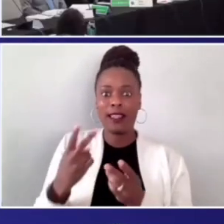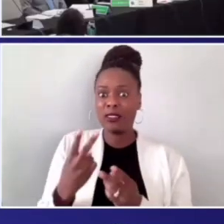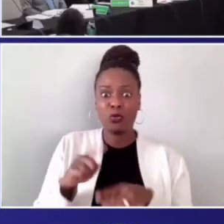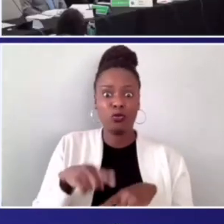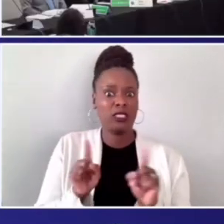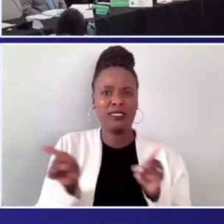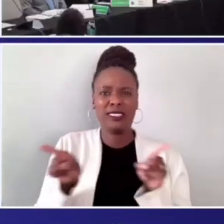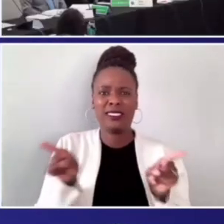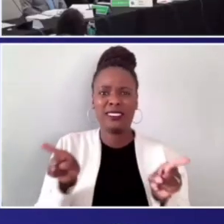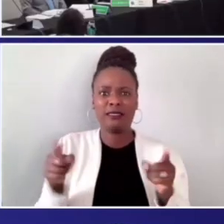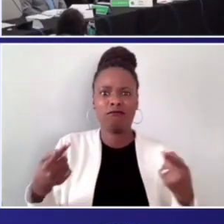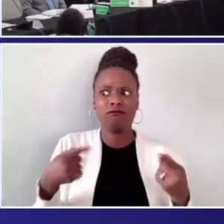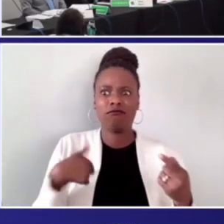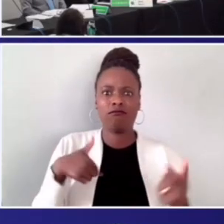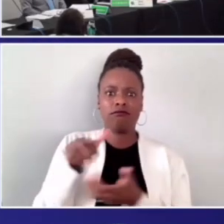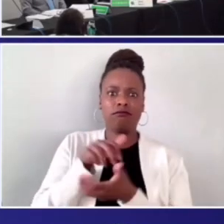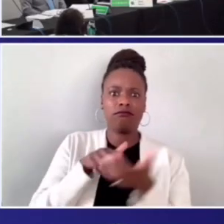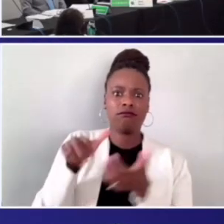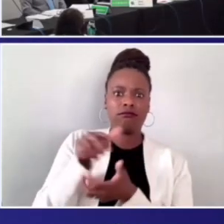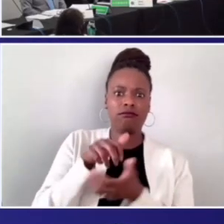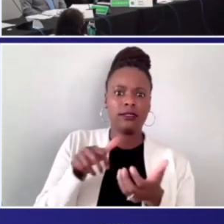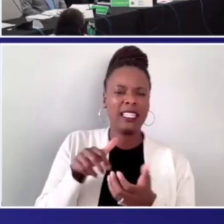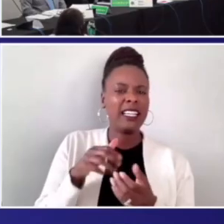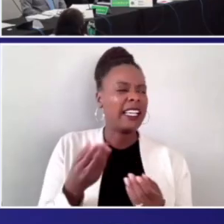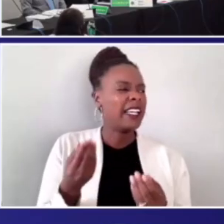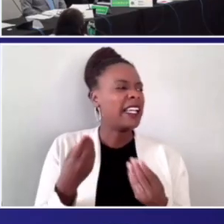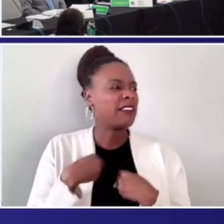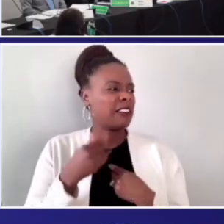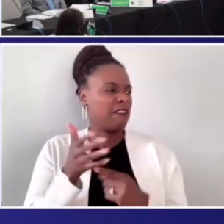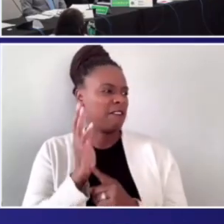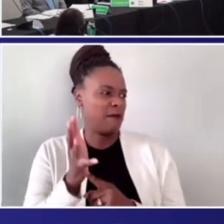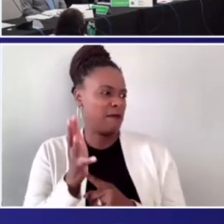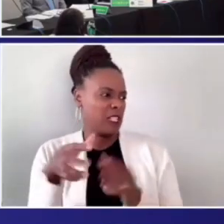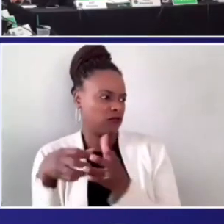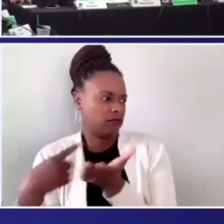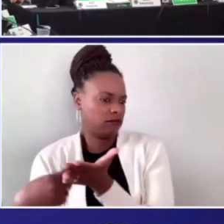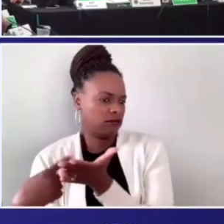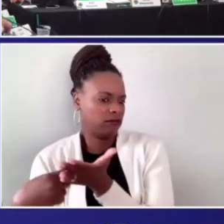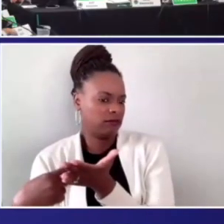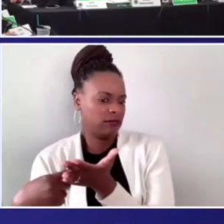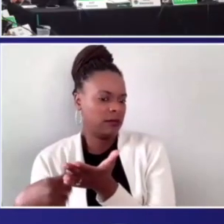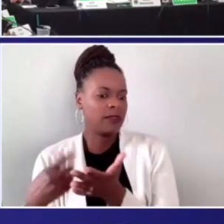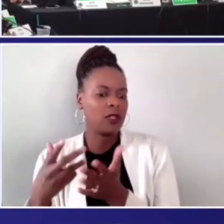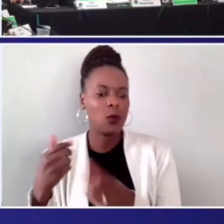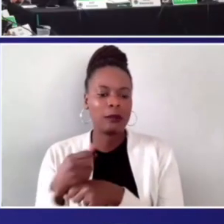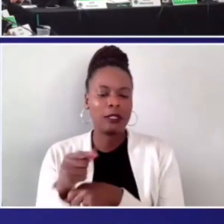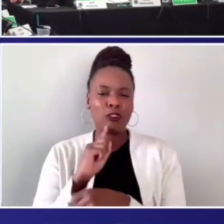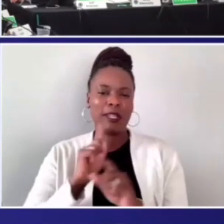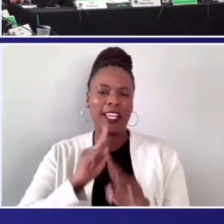me up. Let's -- give us five minutes for us to huddle quick, because I want to make sure that we get this right. Thank you. Hold on.